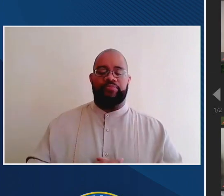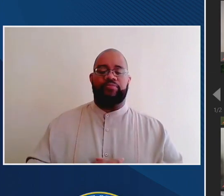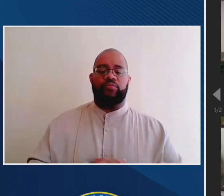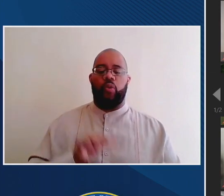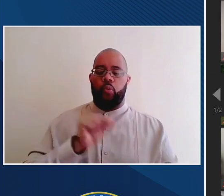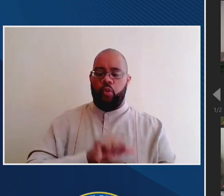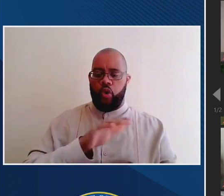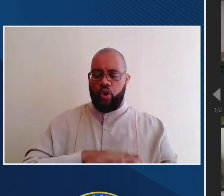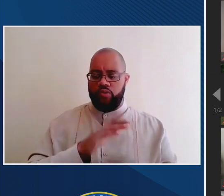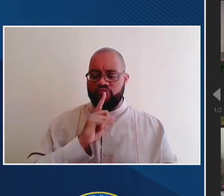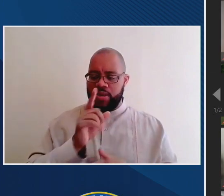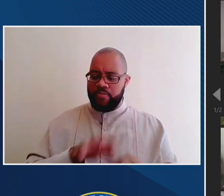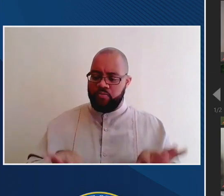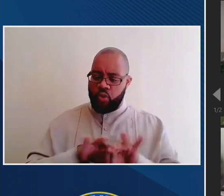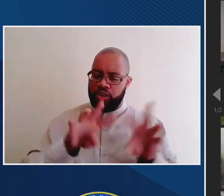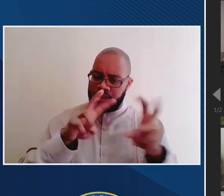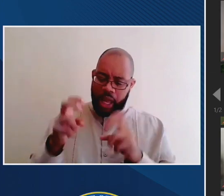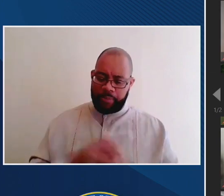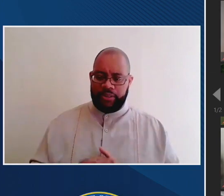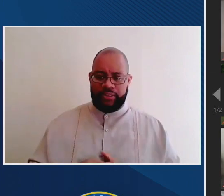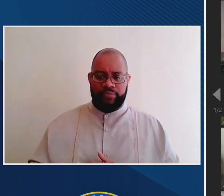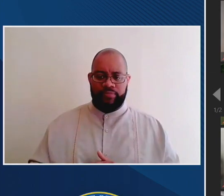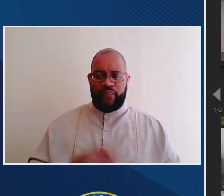important topics here for this negotiated rulemaking.